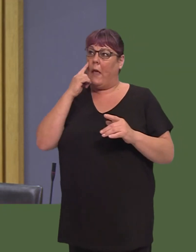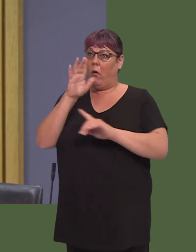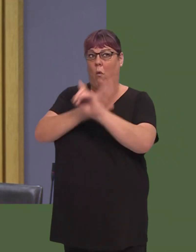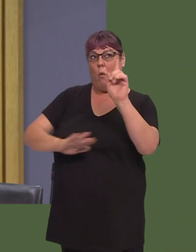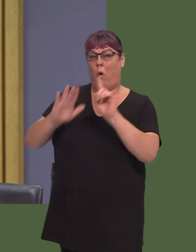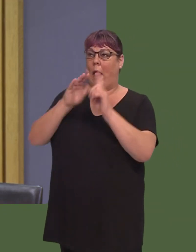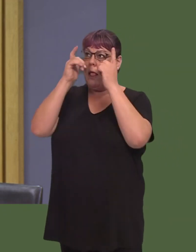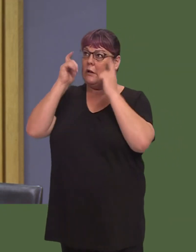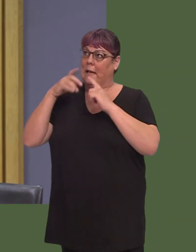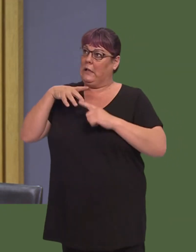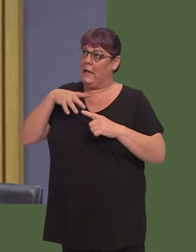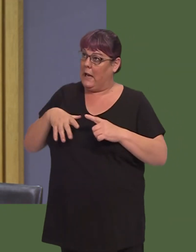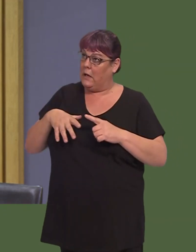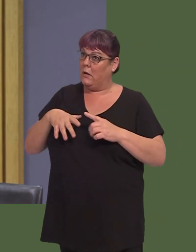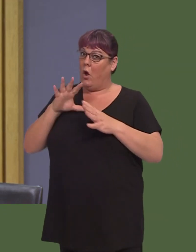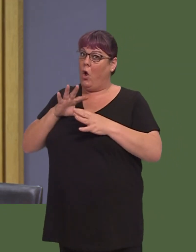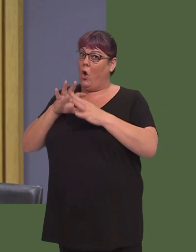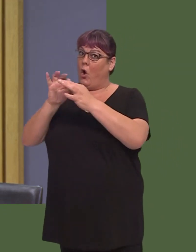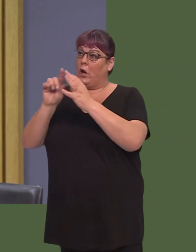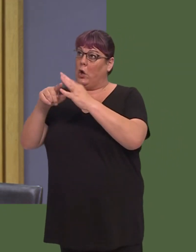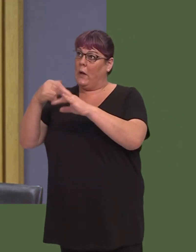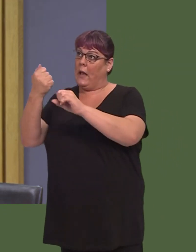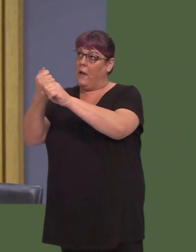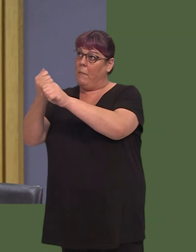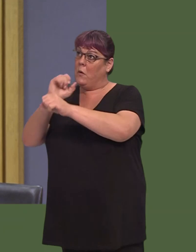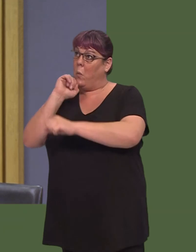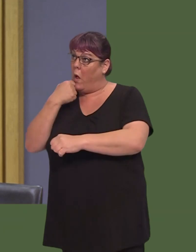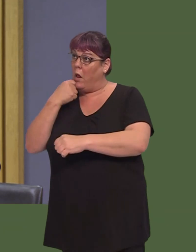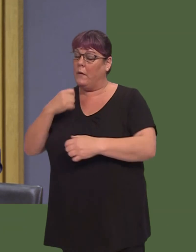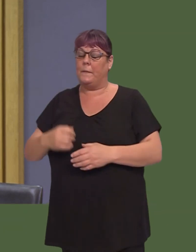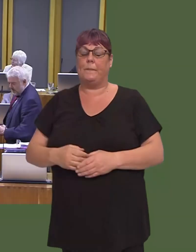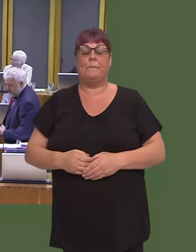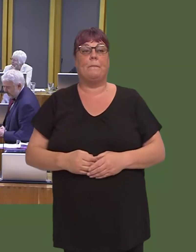sure the Lib Dems will put forward something quite different again. I'm sure his party